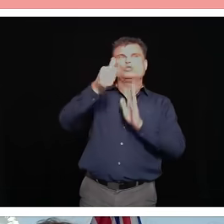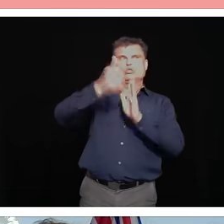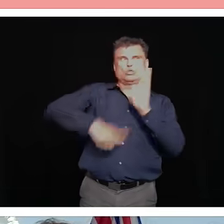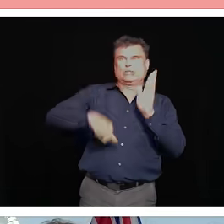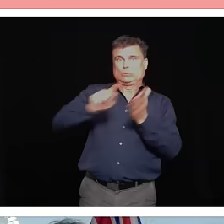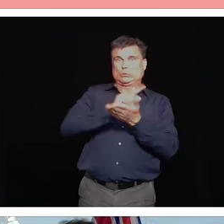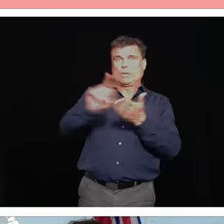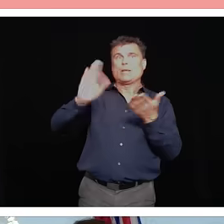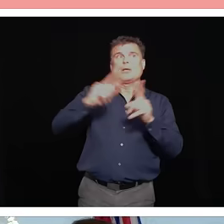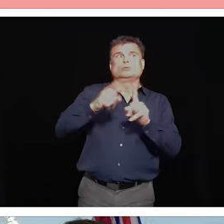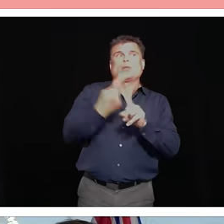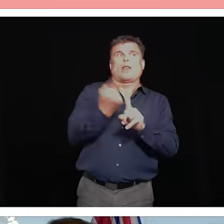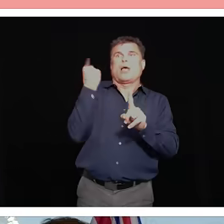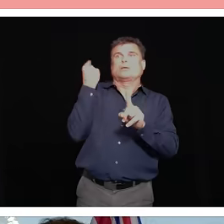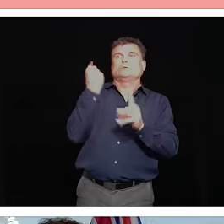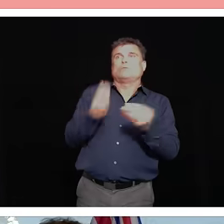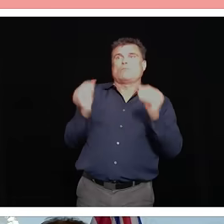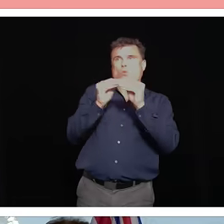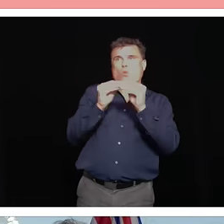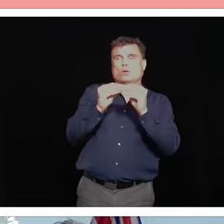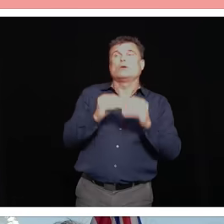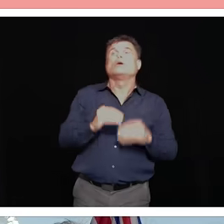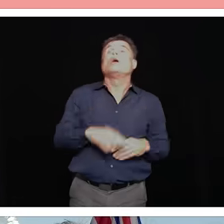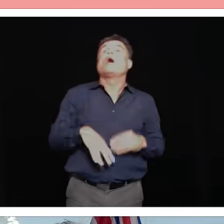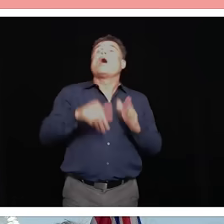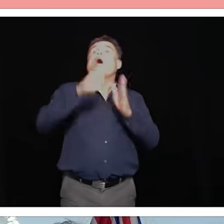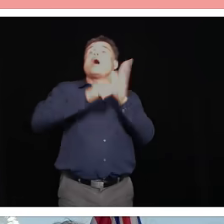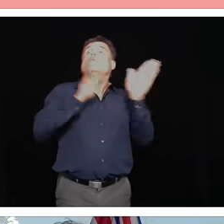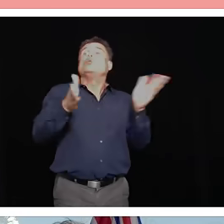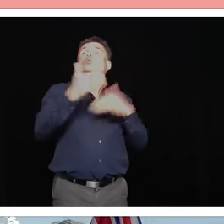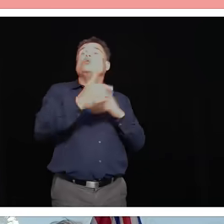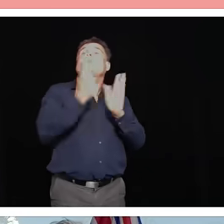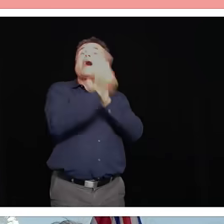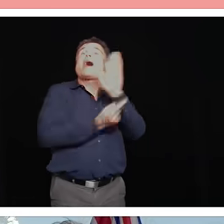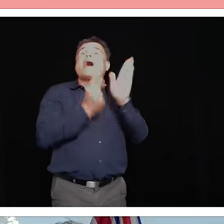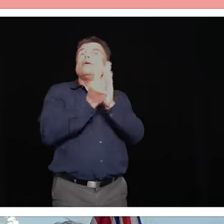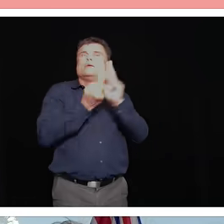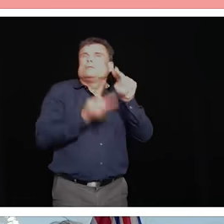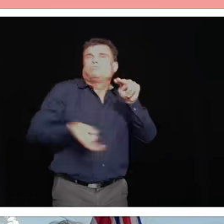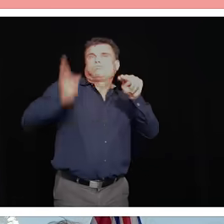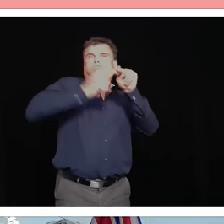And if you have symptoms of COVID-19 and you need to be tested.